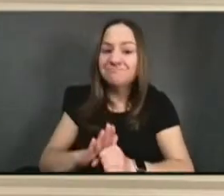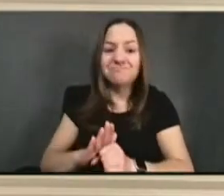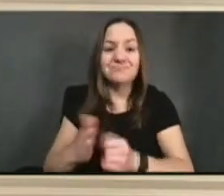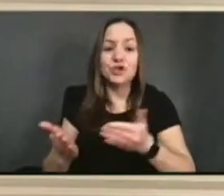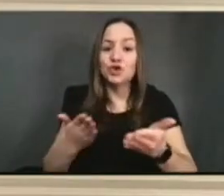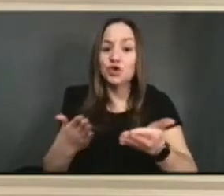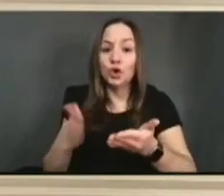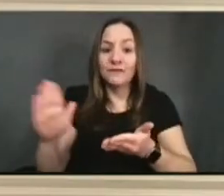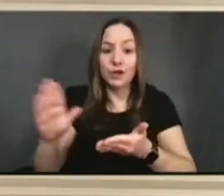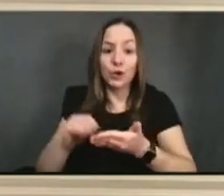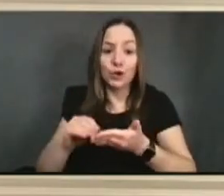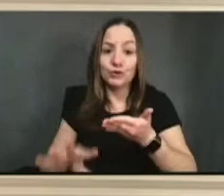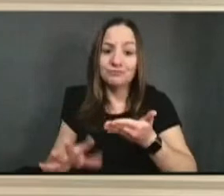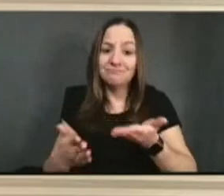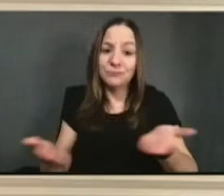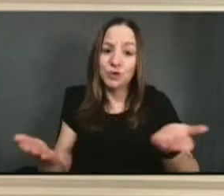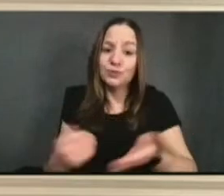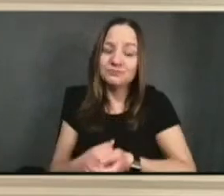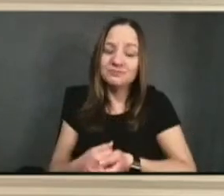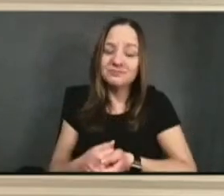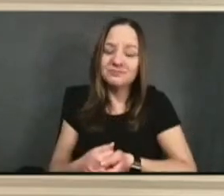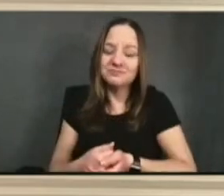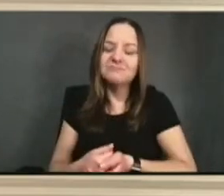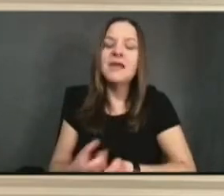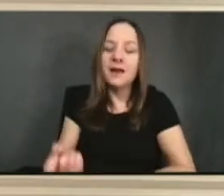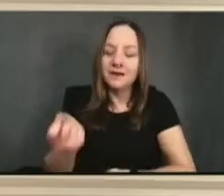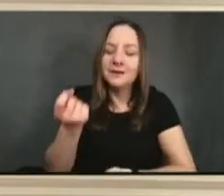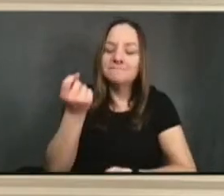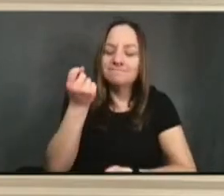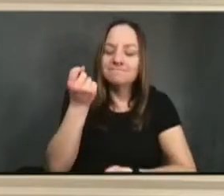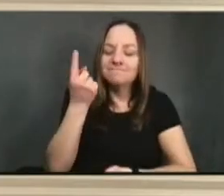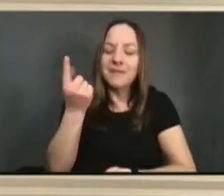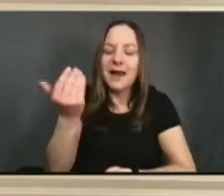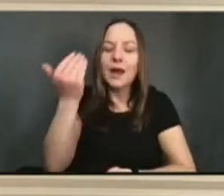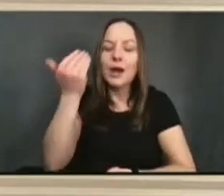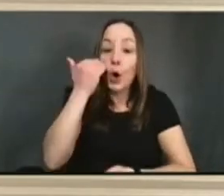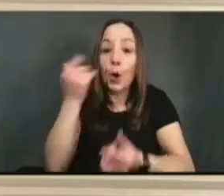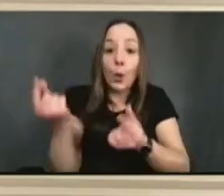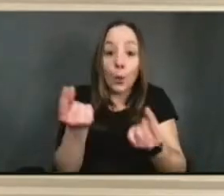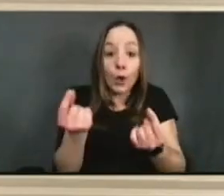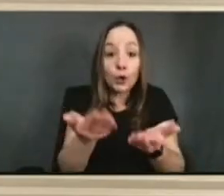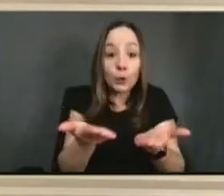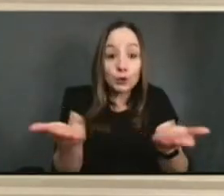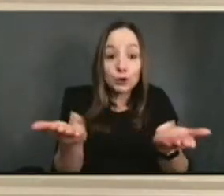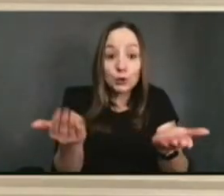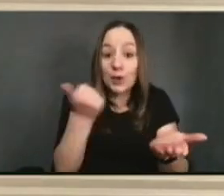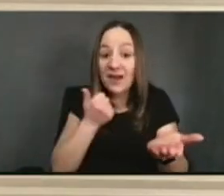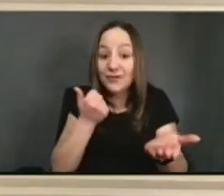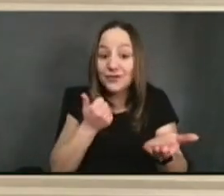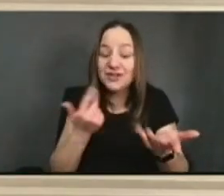which was dedicated to serving her kids, And I know what each